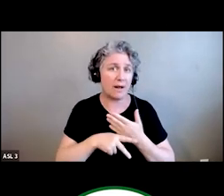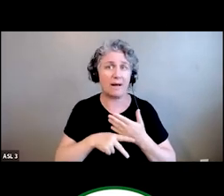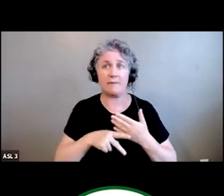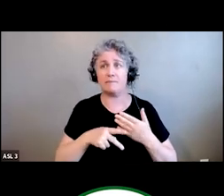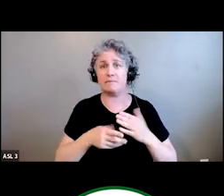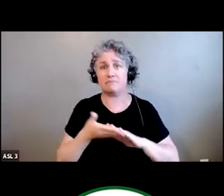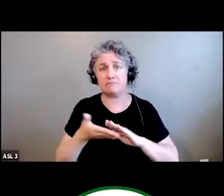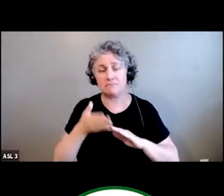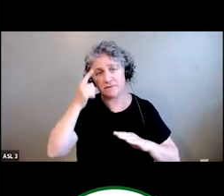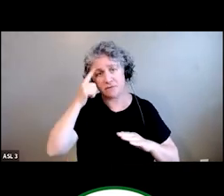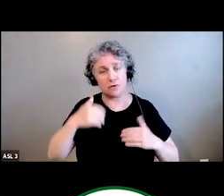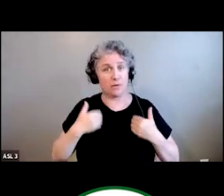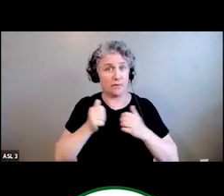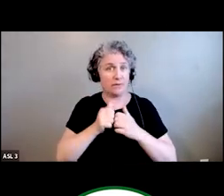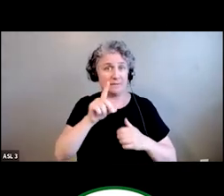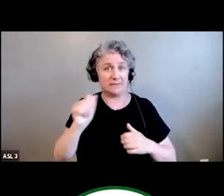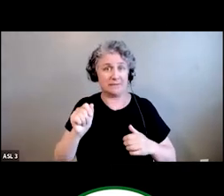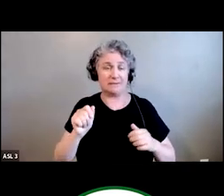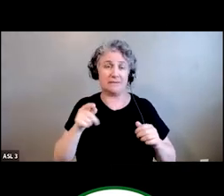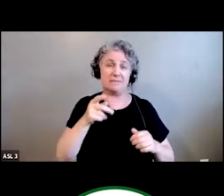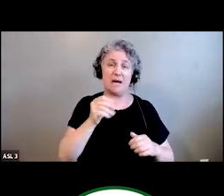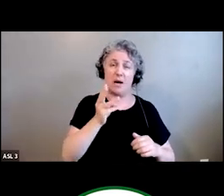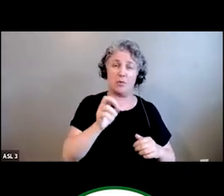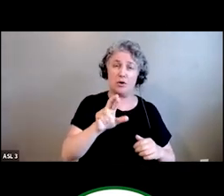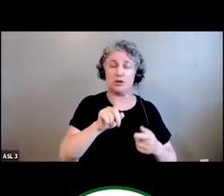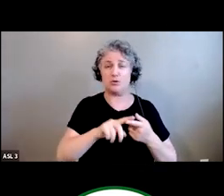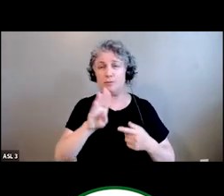These local opportunities to connect with nature can have a cascading impact for generations